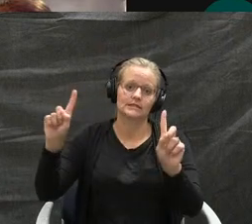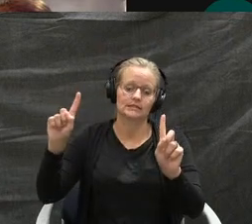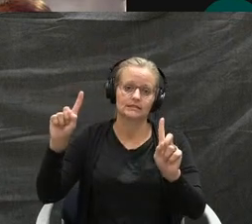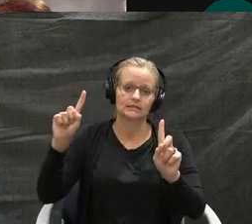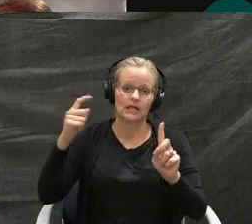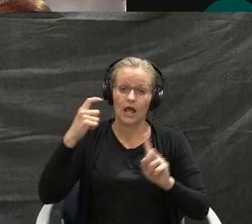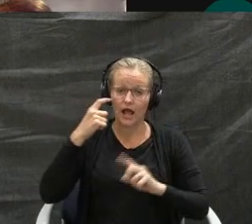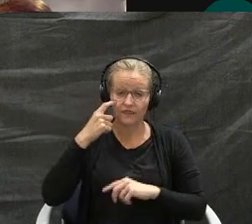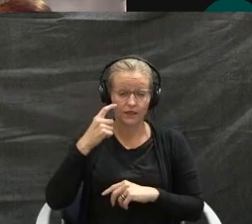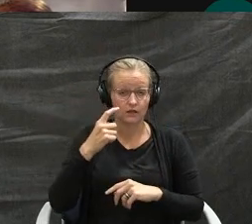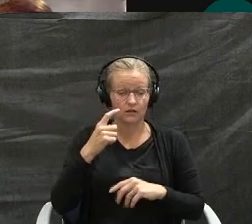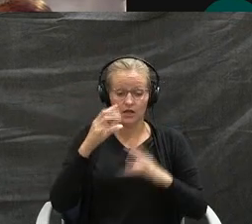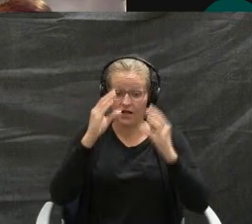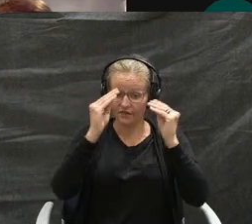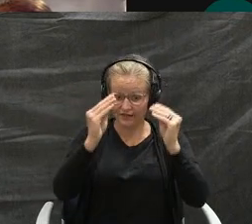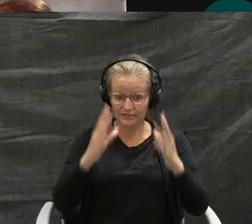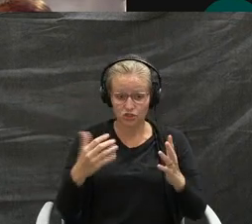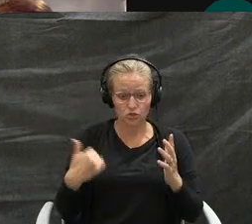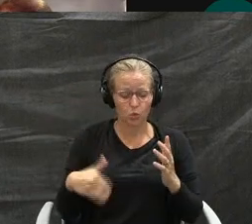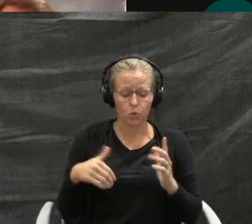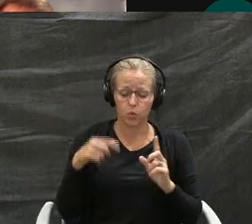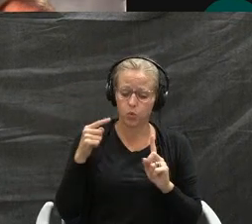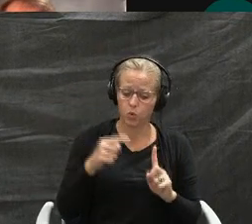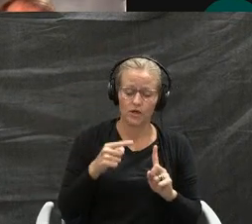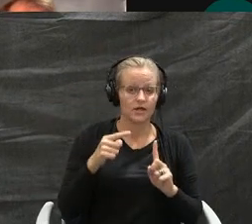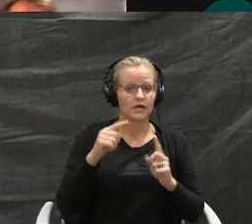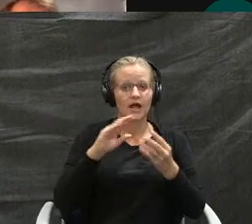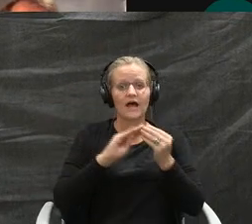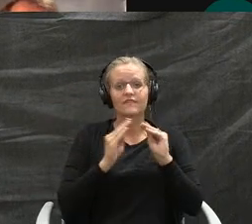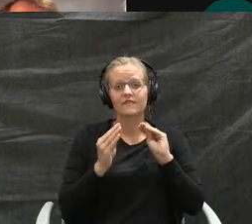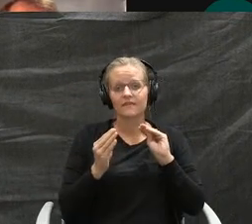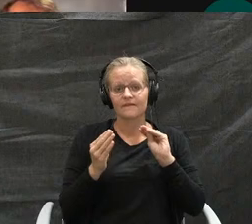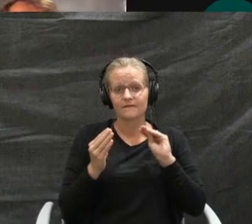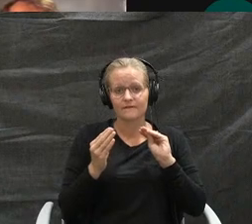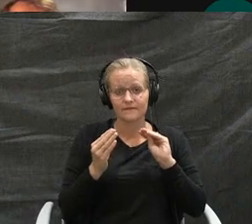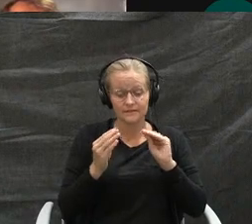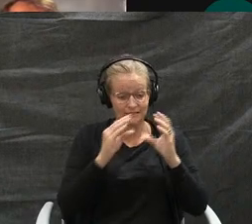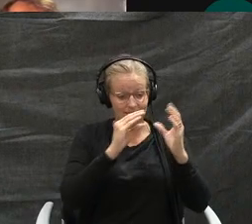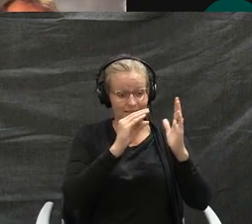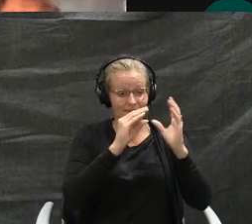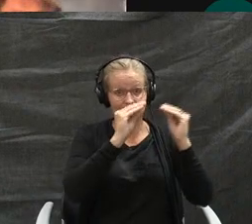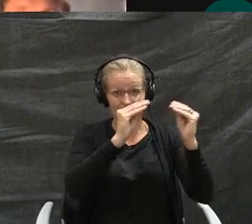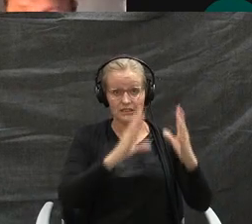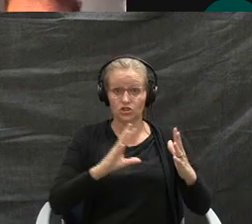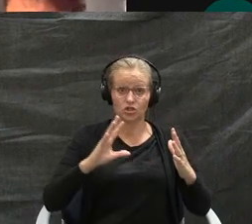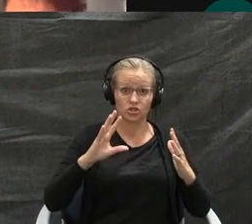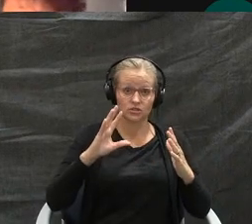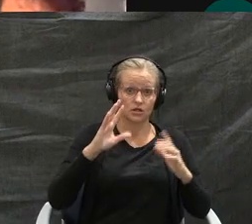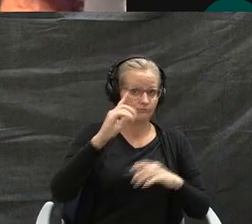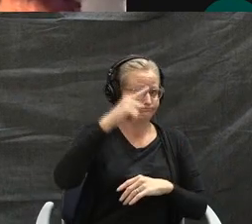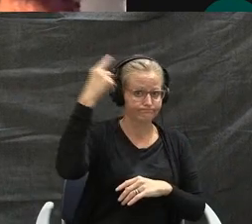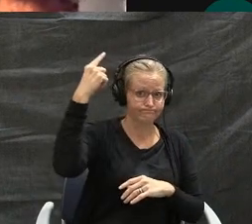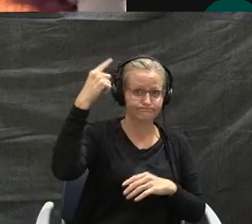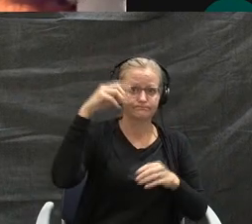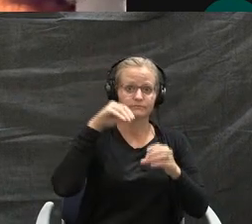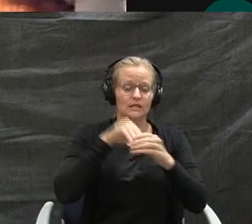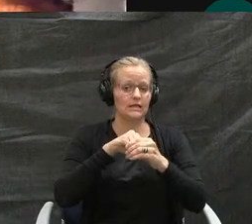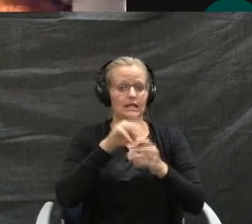teachers to our teachers are ranked number one in the state. Two 'cause they were engaged in every step of this process.